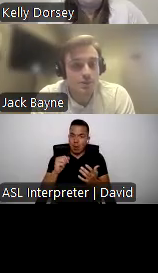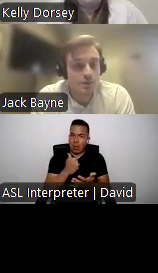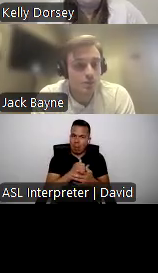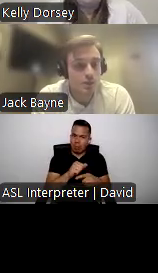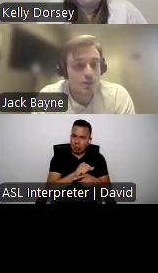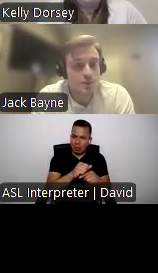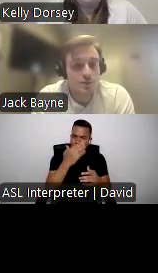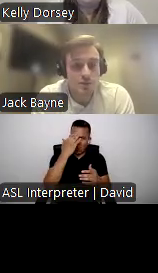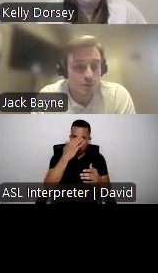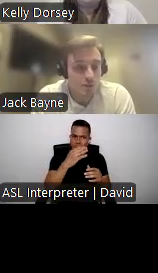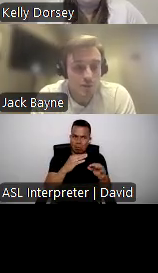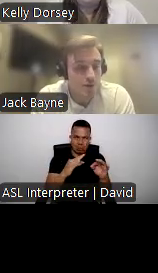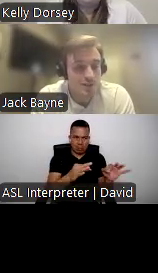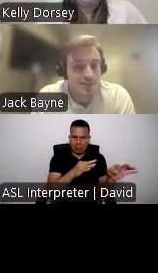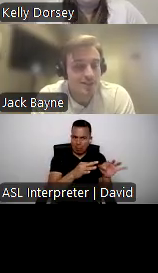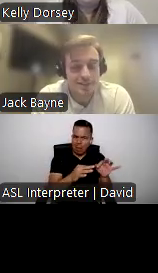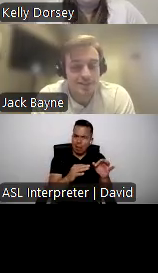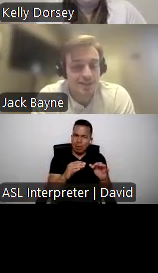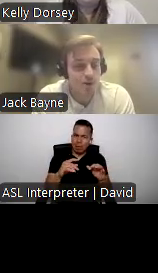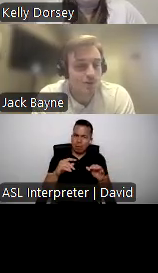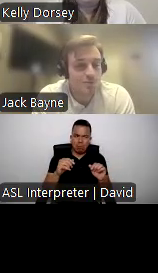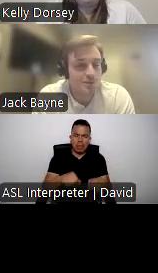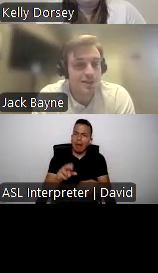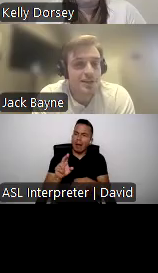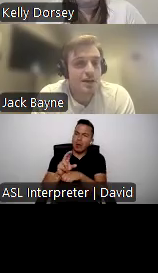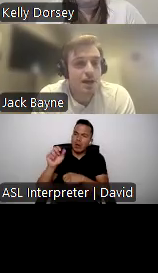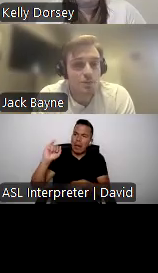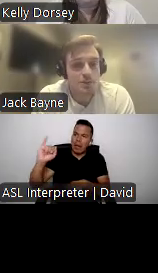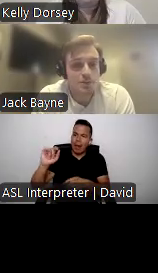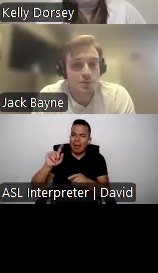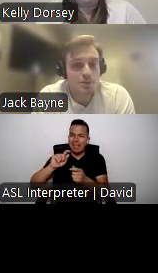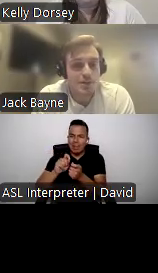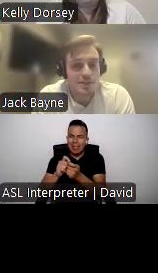specific situations. So, you know, you already see it in things like autocomplete when you're making